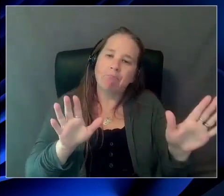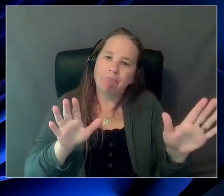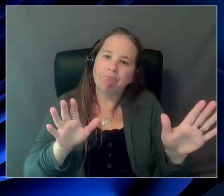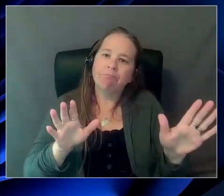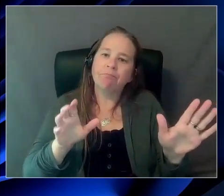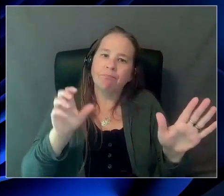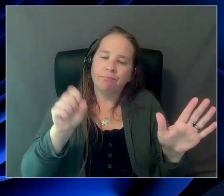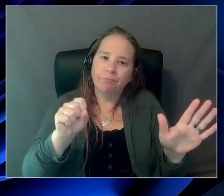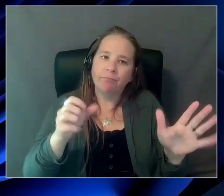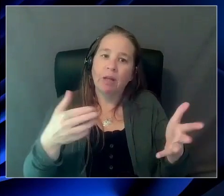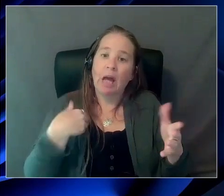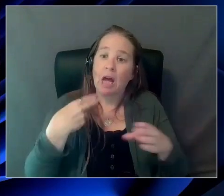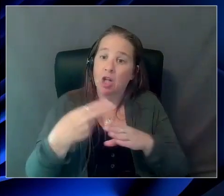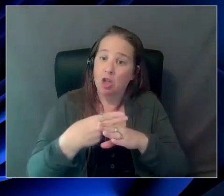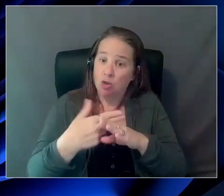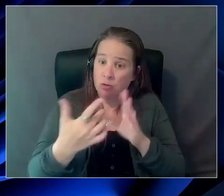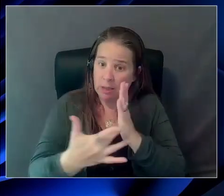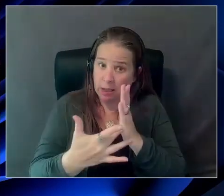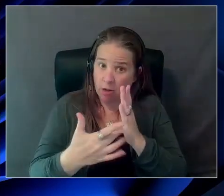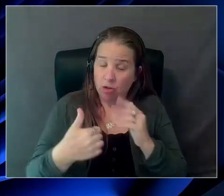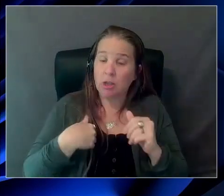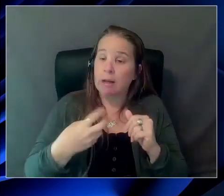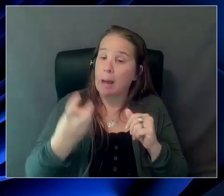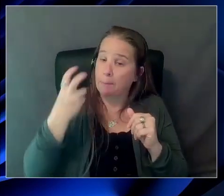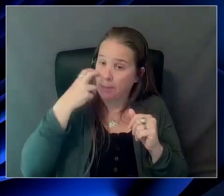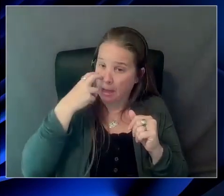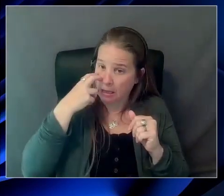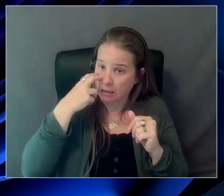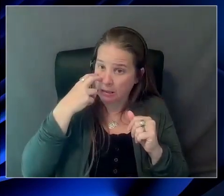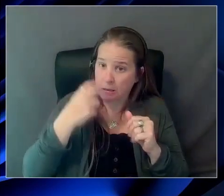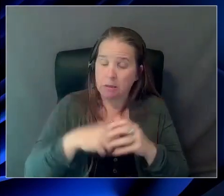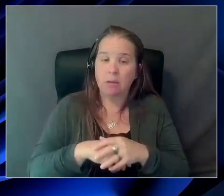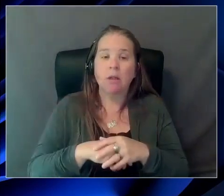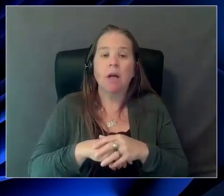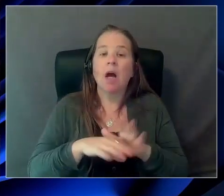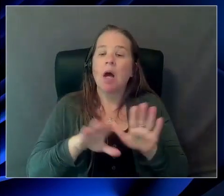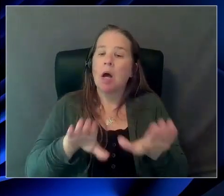I'm a user of the technology. I am blind and I can tell you with confidently